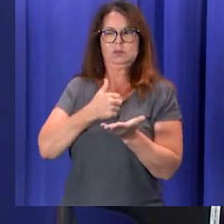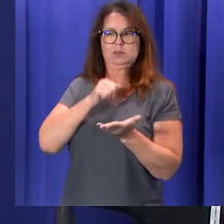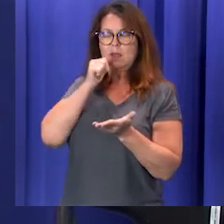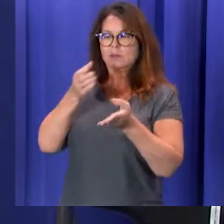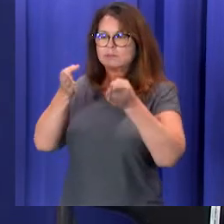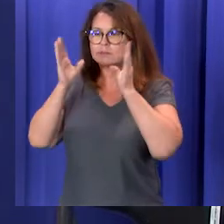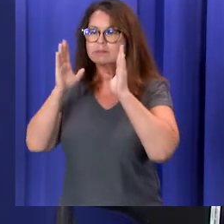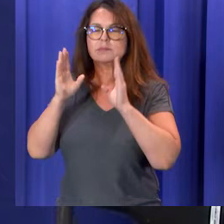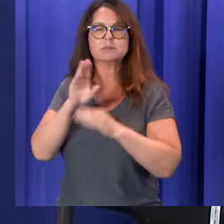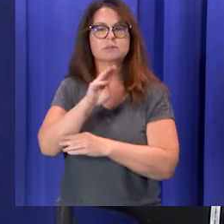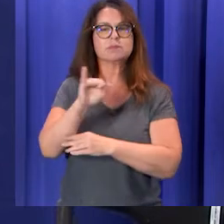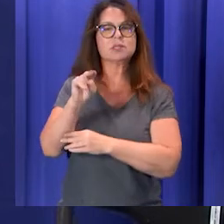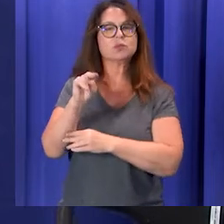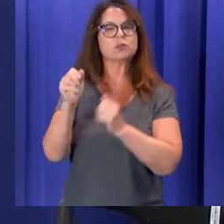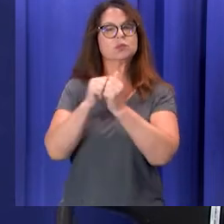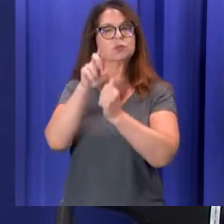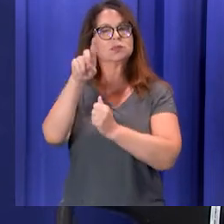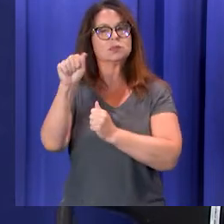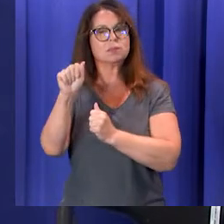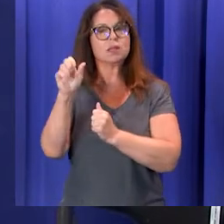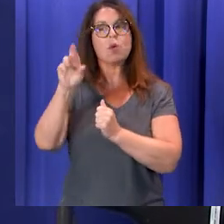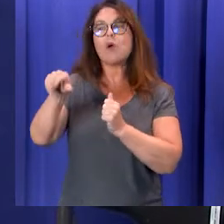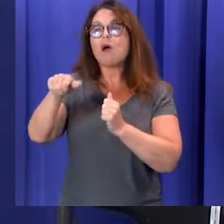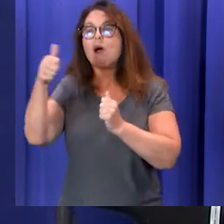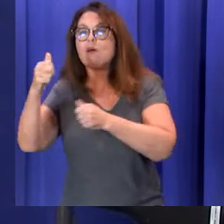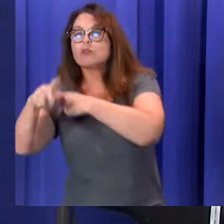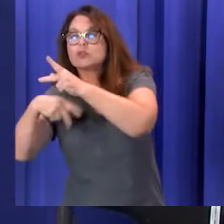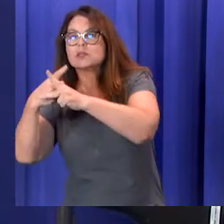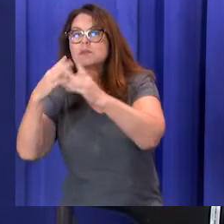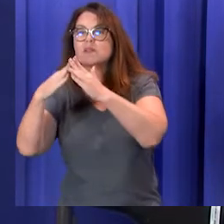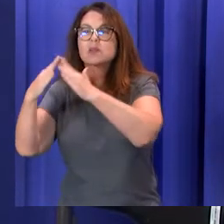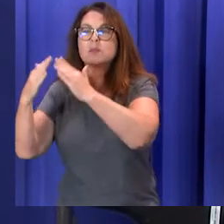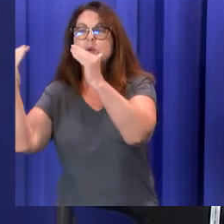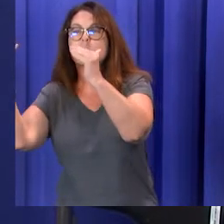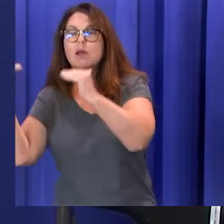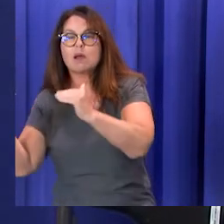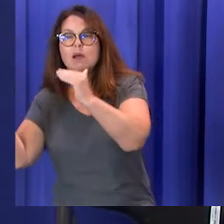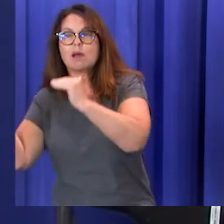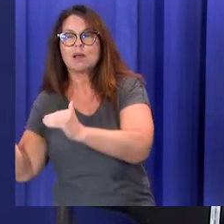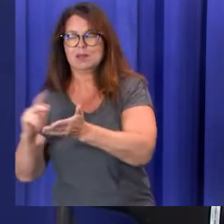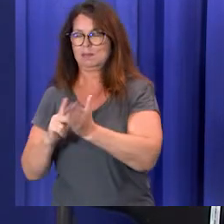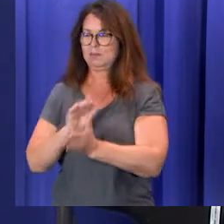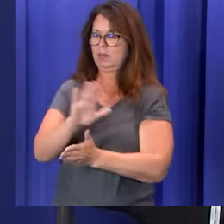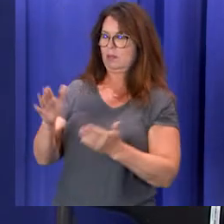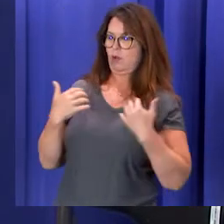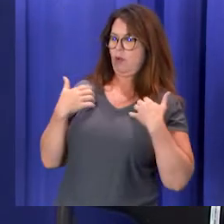and other marginalized communities, making people's health a secondary priority.